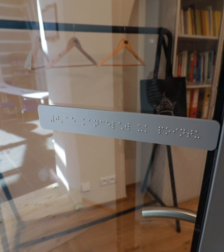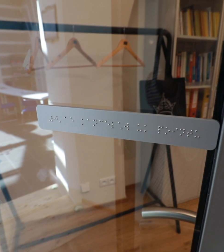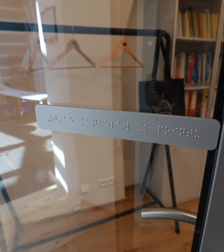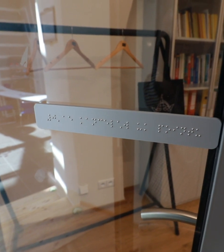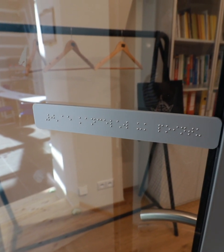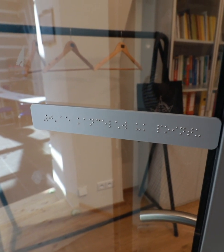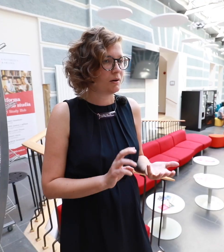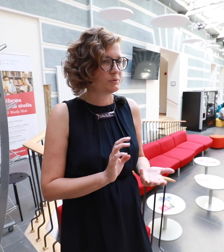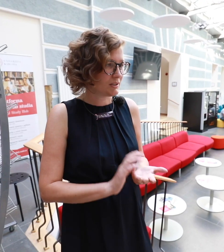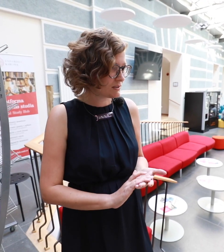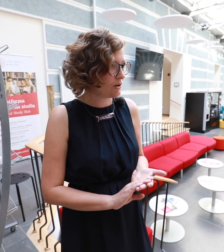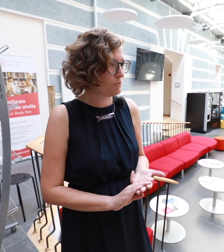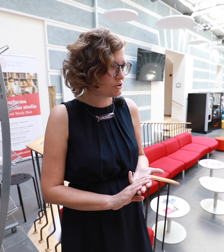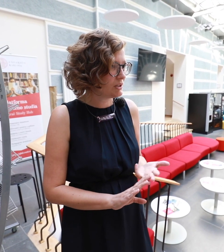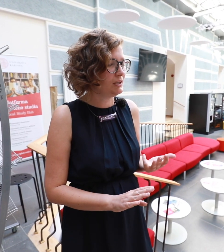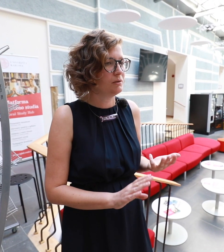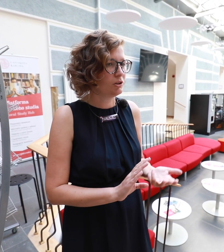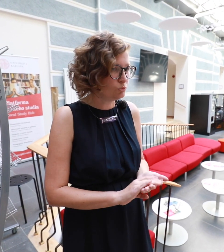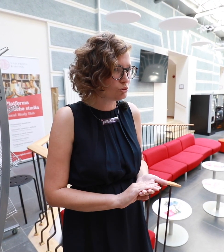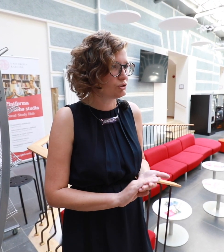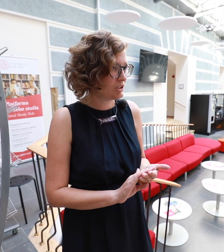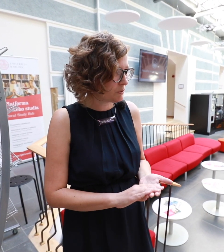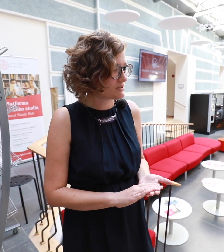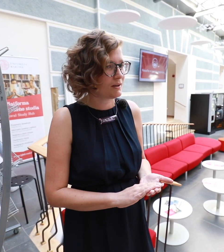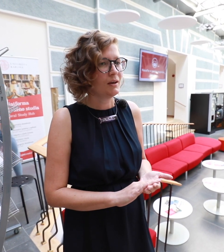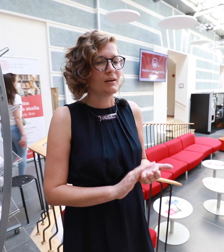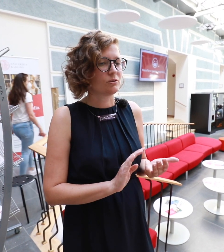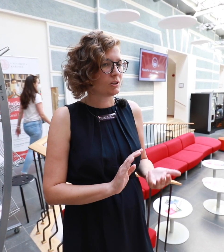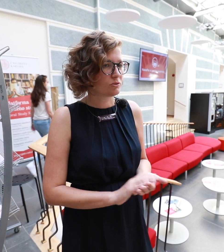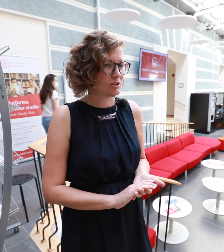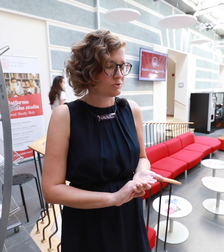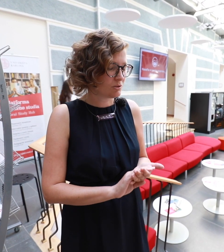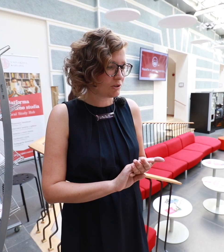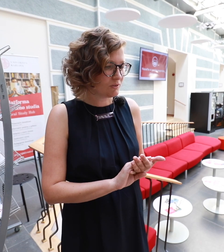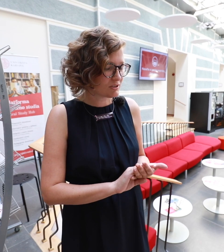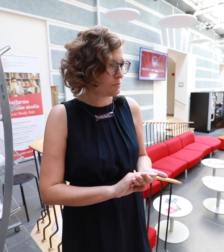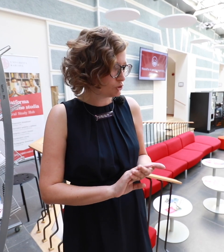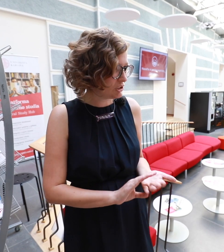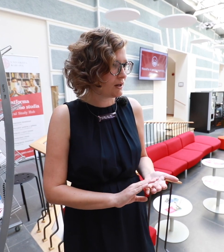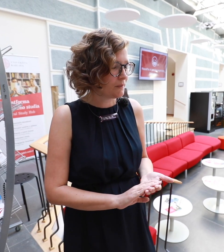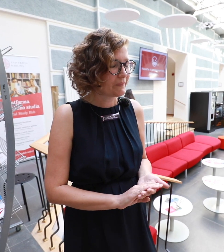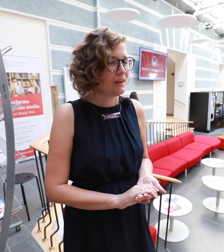Many students also suffer from psychological issues, including anxiety and depression. We, at the university, are here to help,